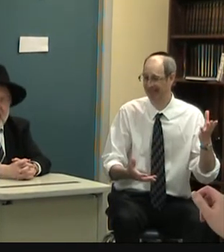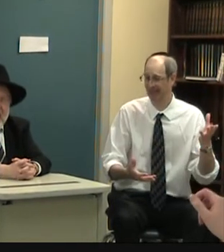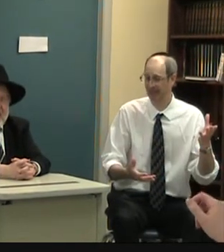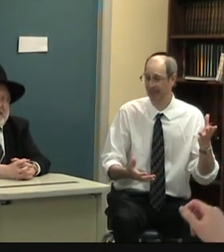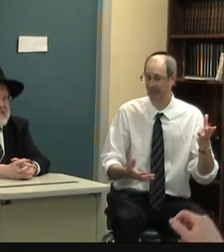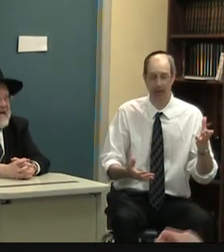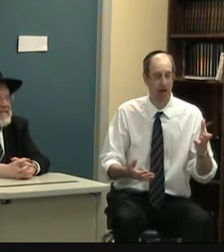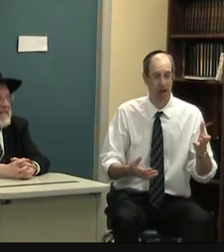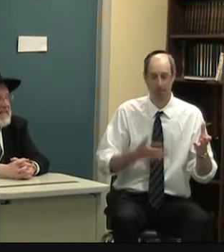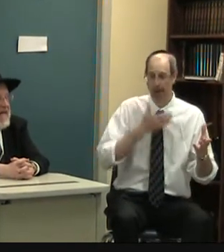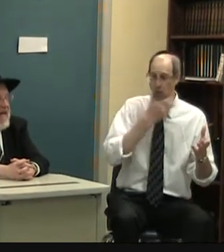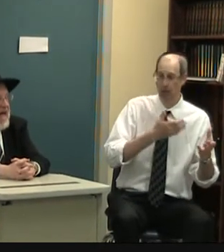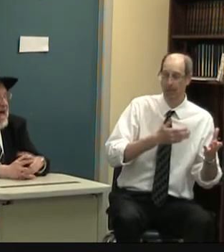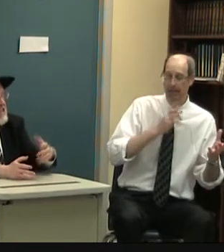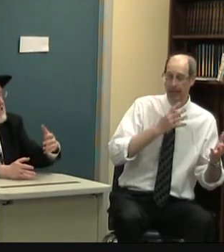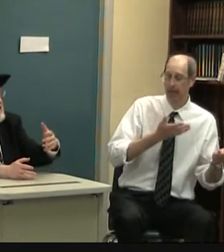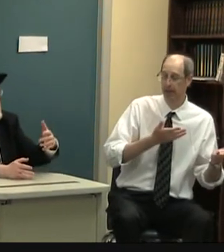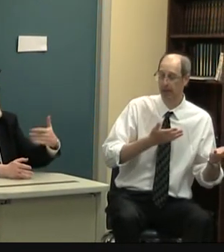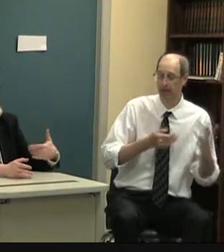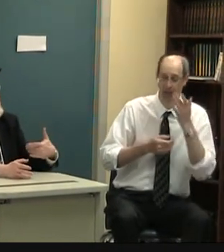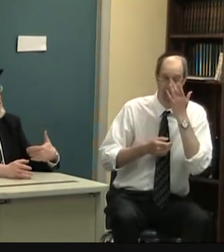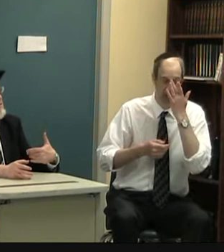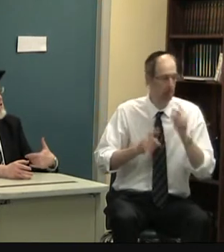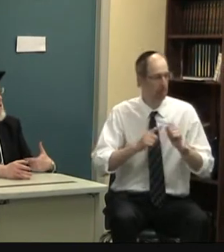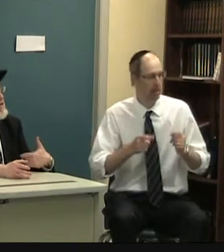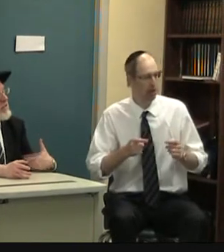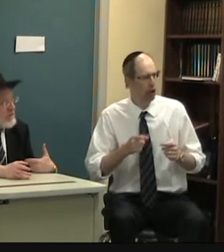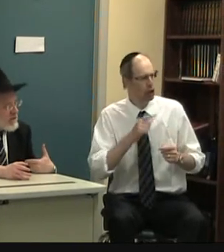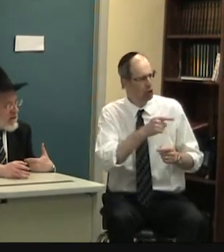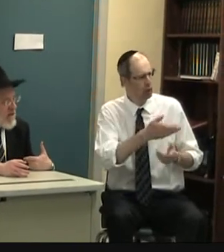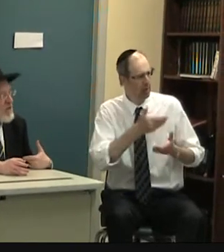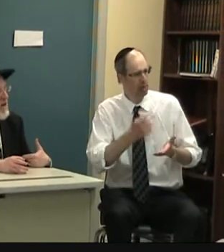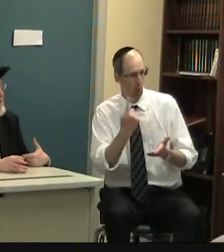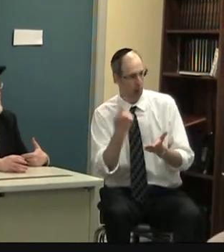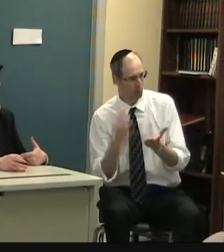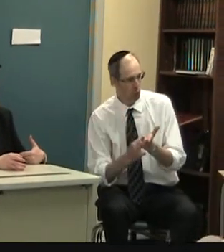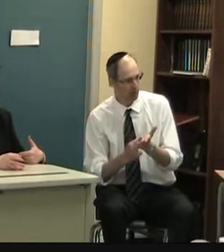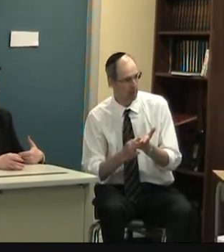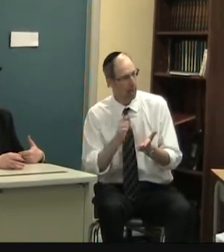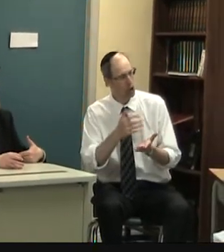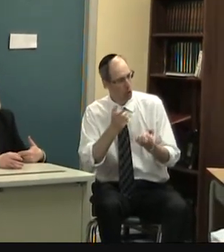and this guy said i i just gave you you just gave me a ruble and you want me to give back ten